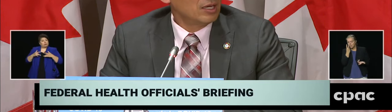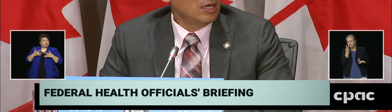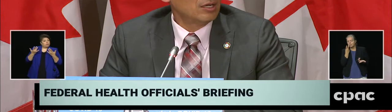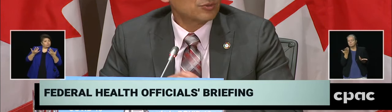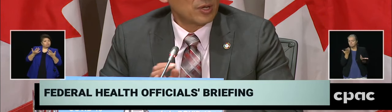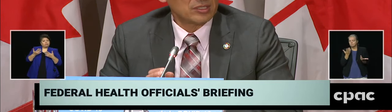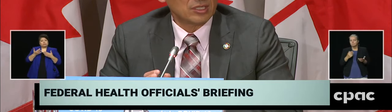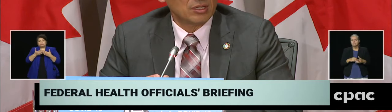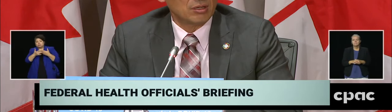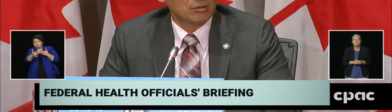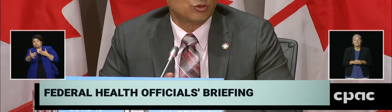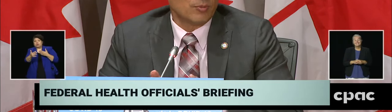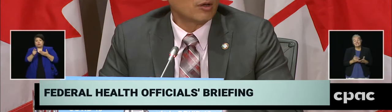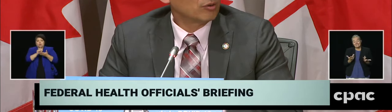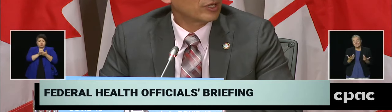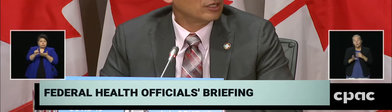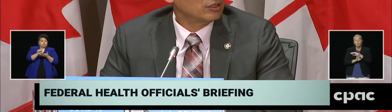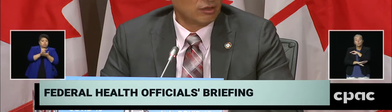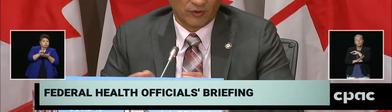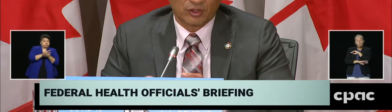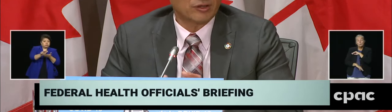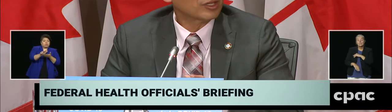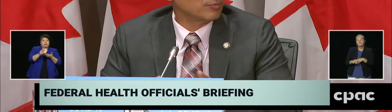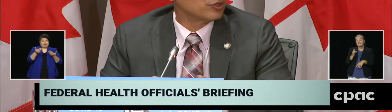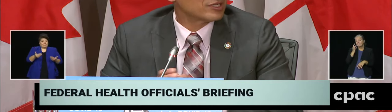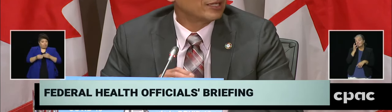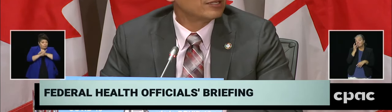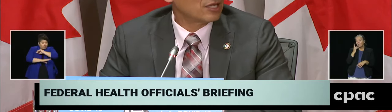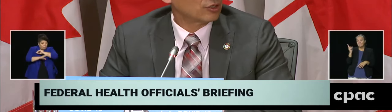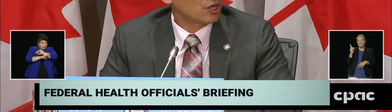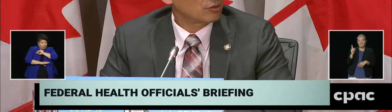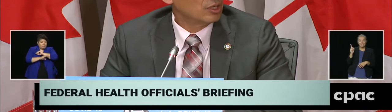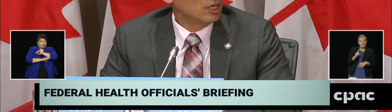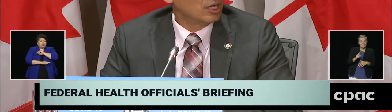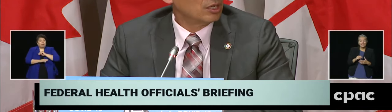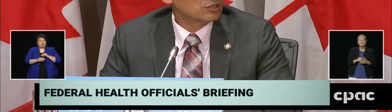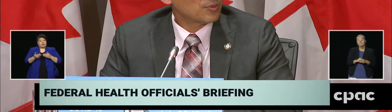IN PLACE, I THINK IT'S IMPORTANT TO KEEP IN MIND WHAT'S HAPPENING